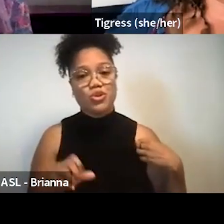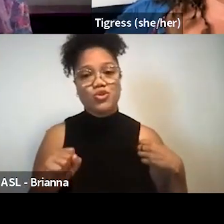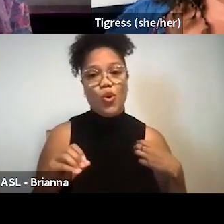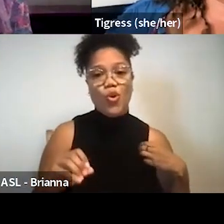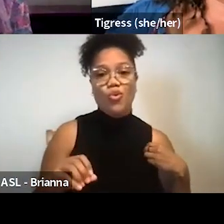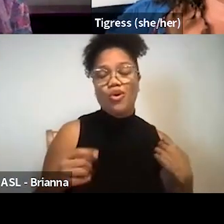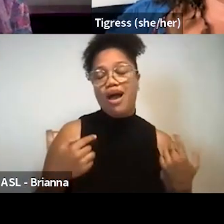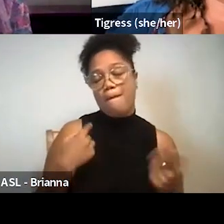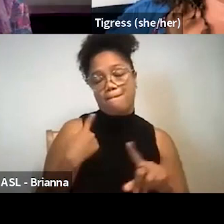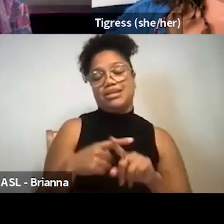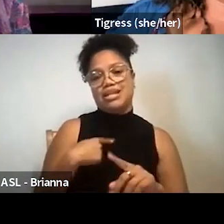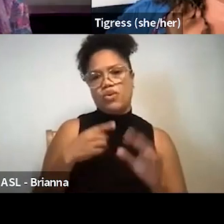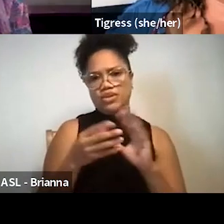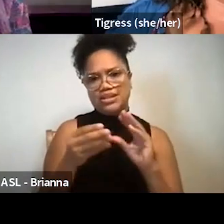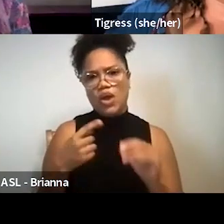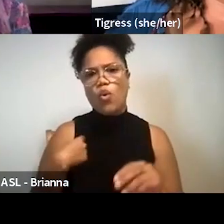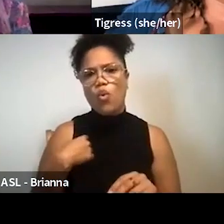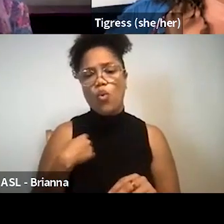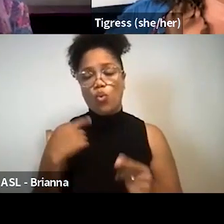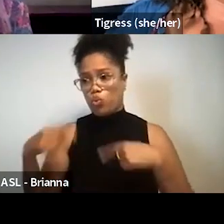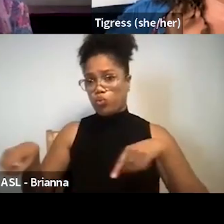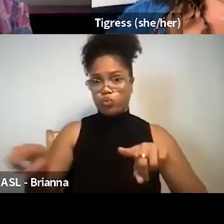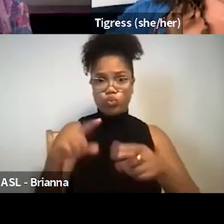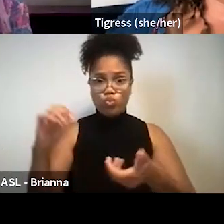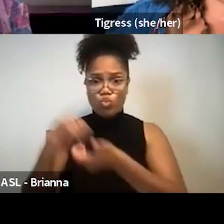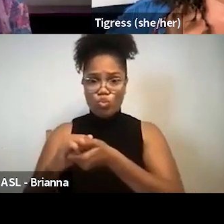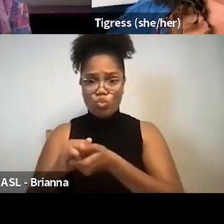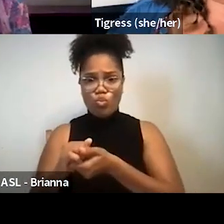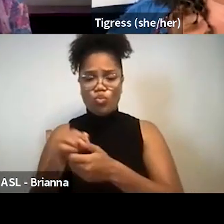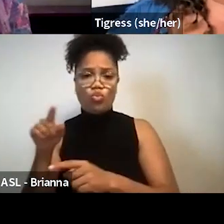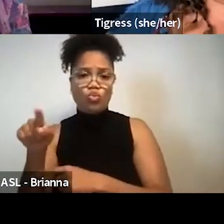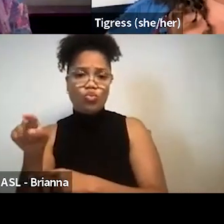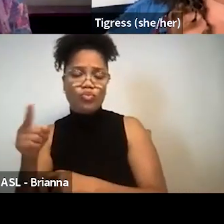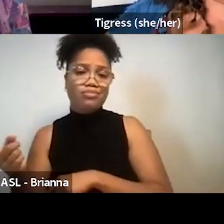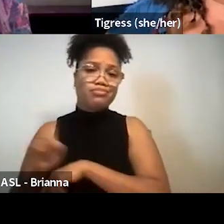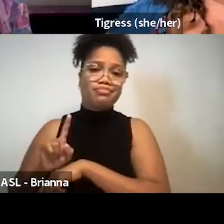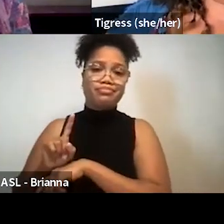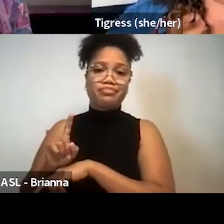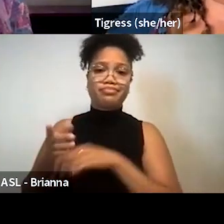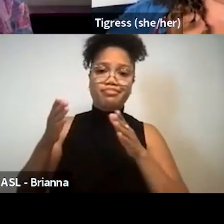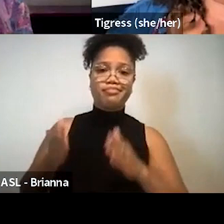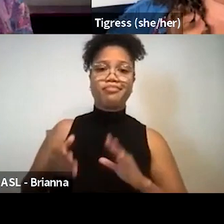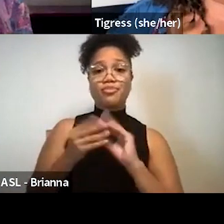I would also say the people that we partner with from a spokesperson standpoint as well, this is something that we really keep top of mind.